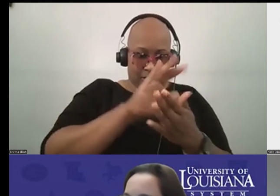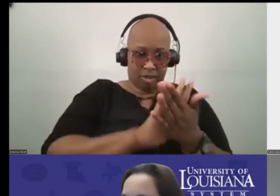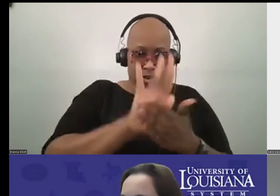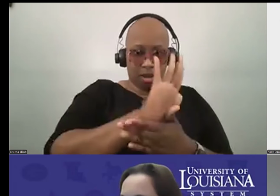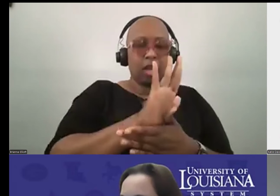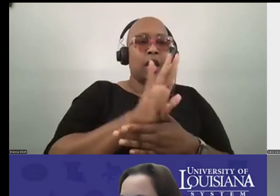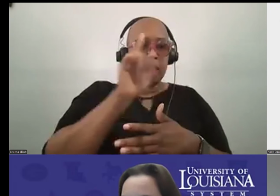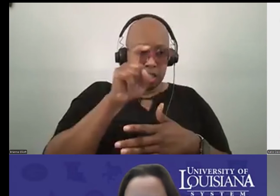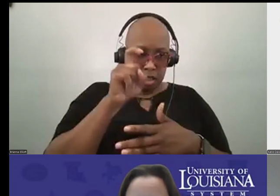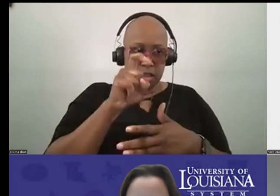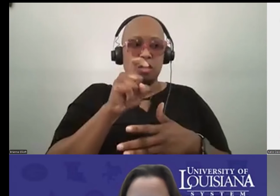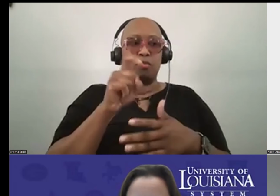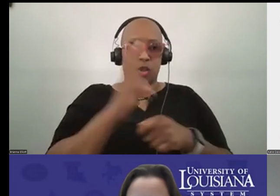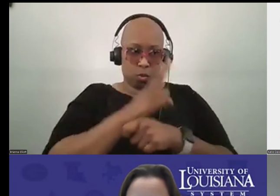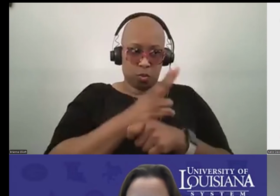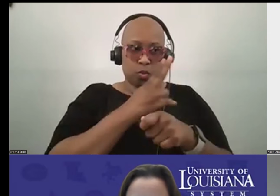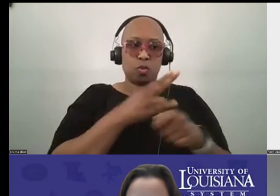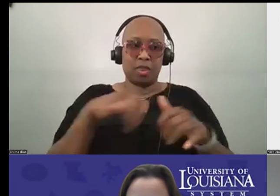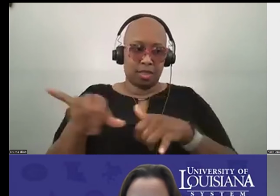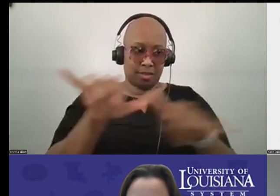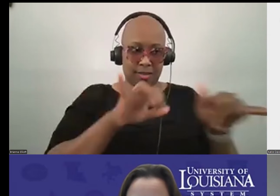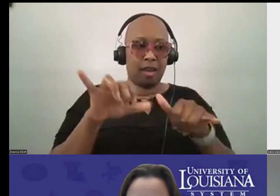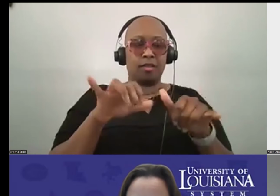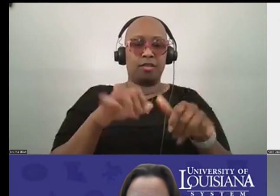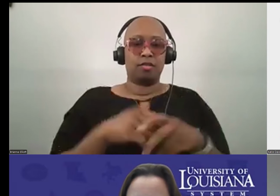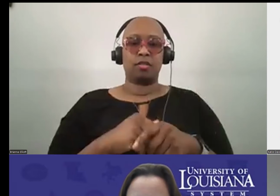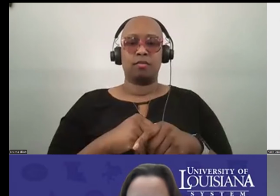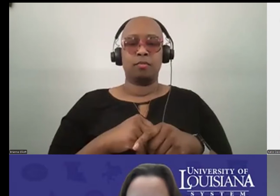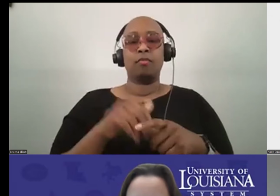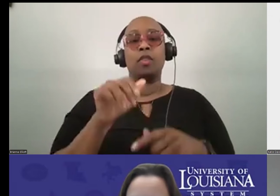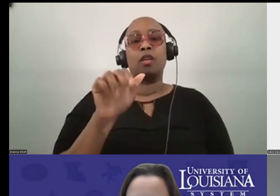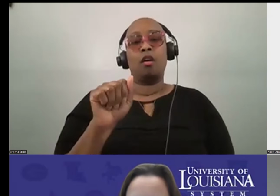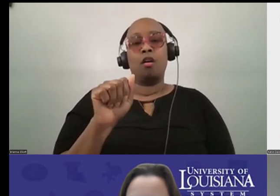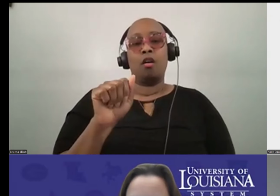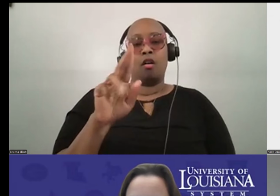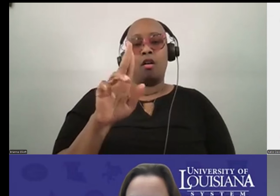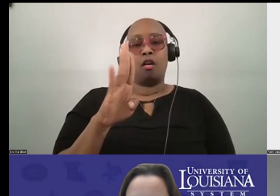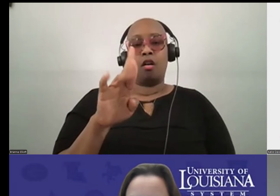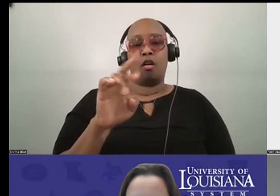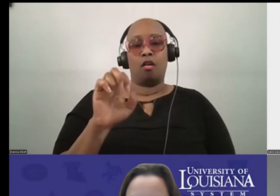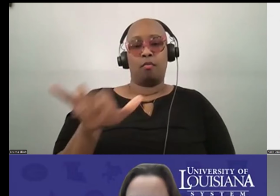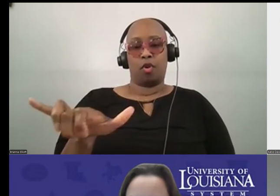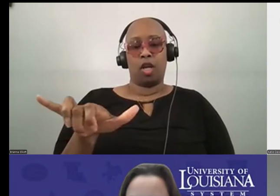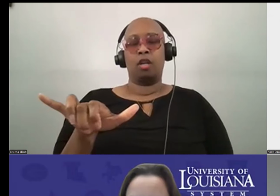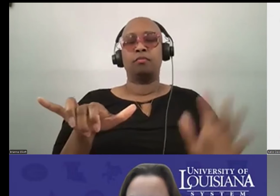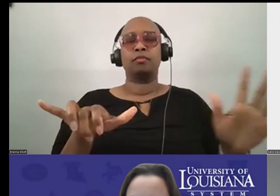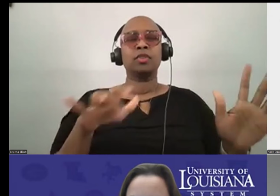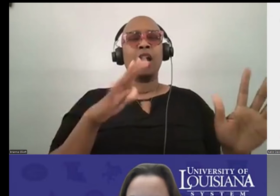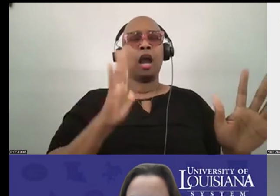next question. Aubrey asked, "How can we go about making our campus map PDF that we use for events,